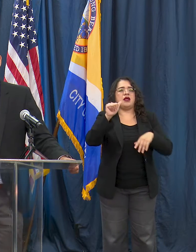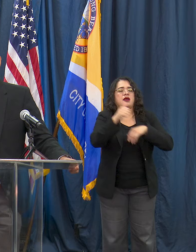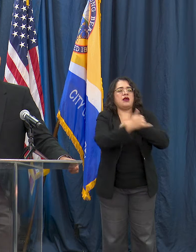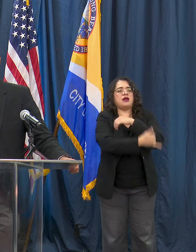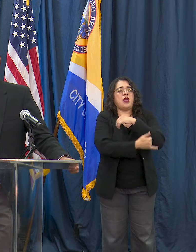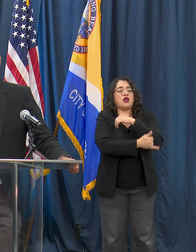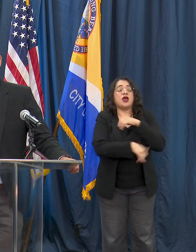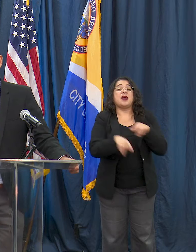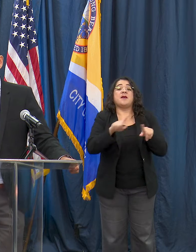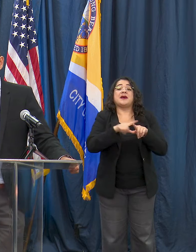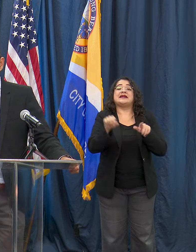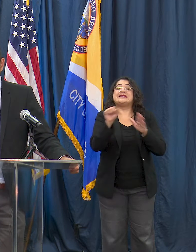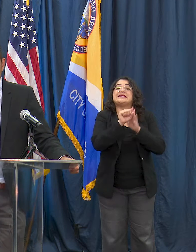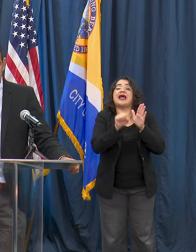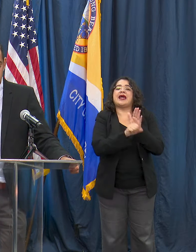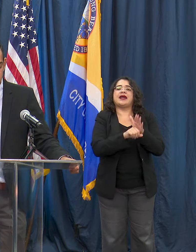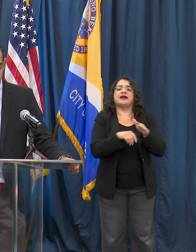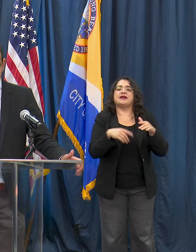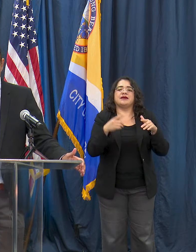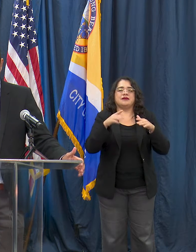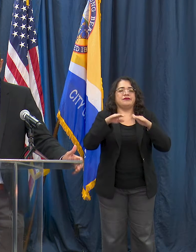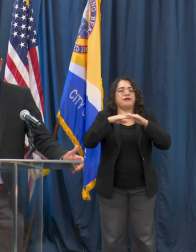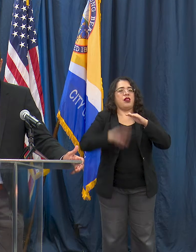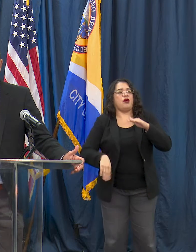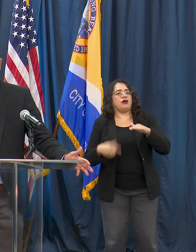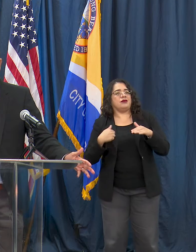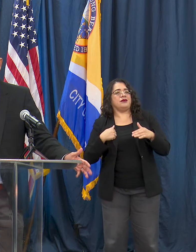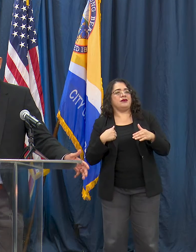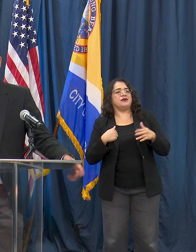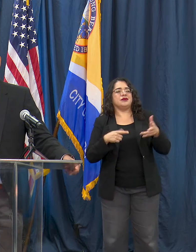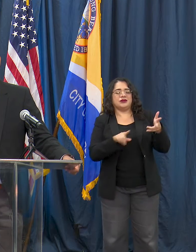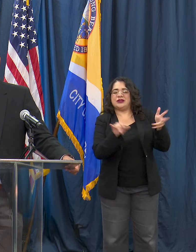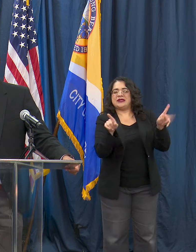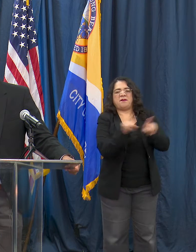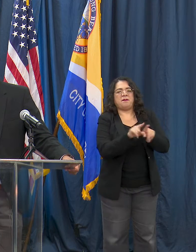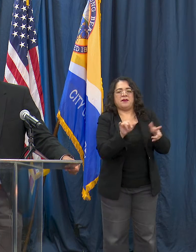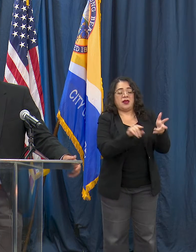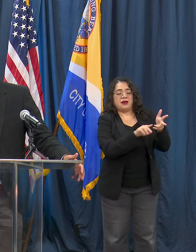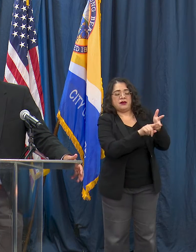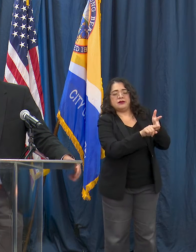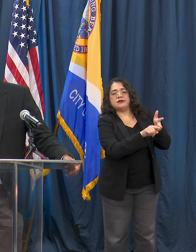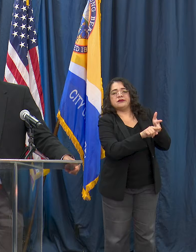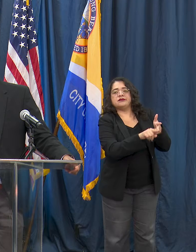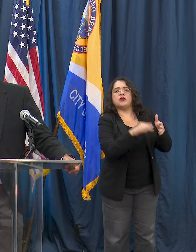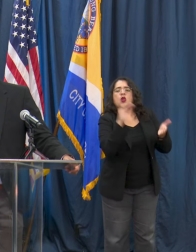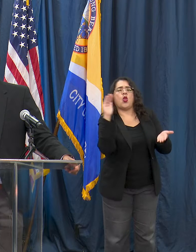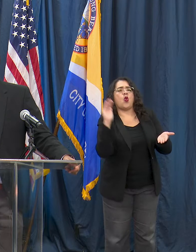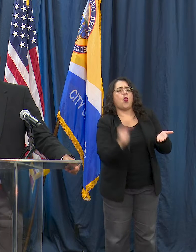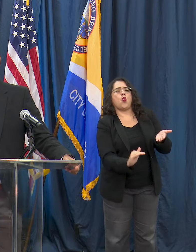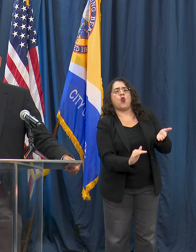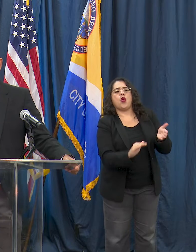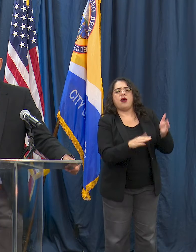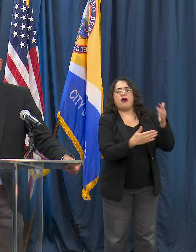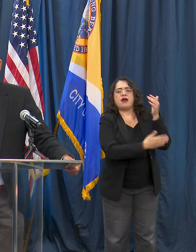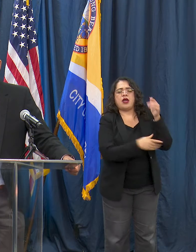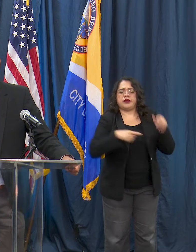the state level rate. Each of these deaths that i just discussed is is serious and tragic, and our